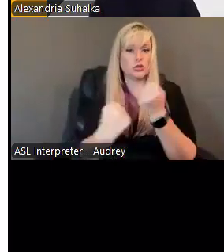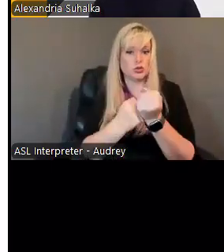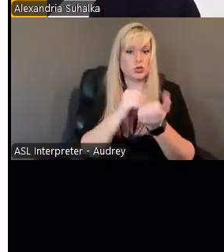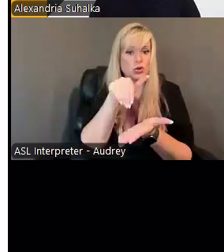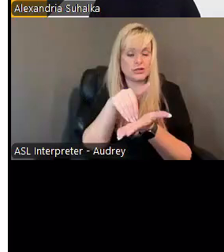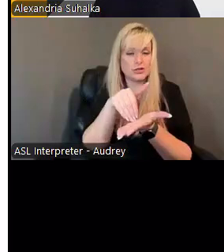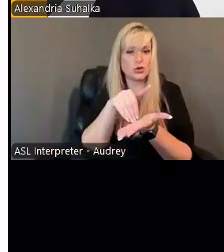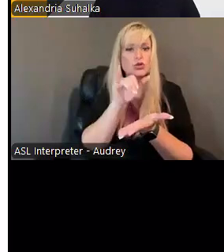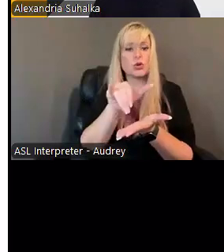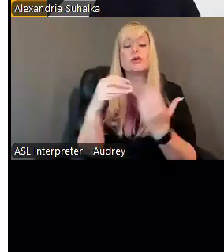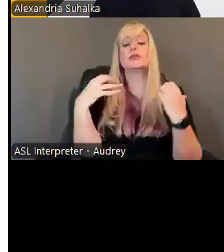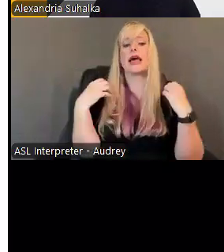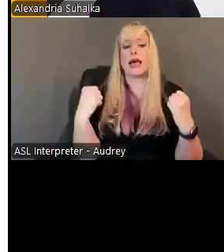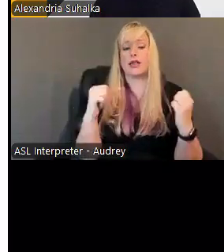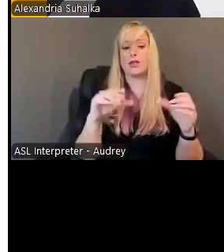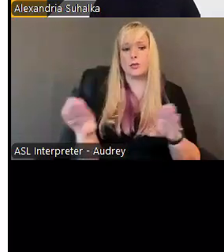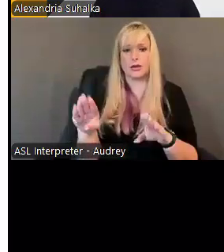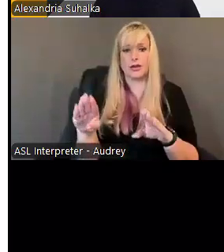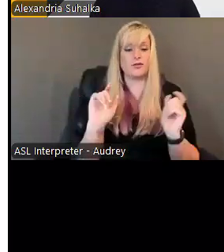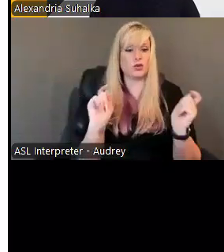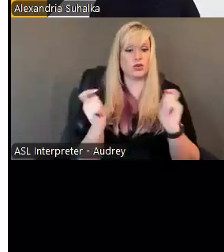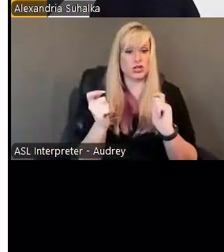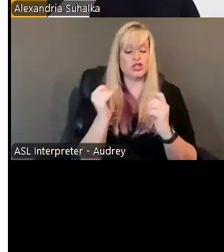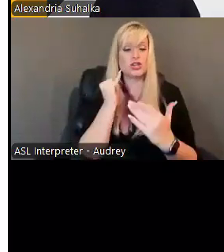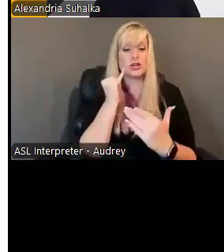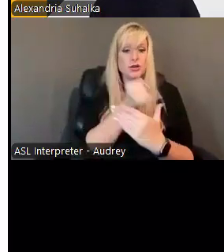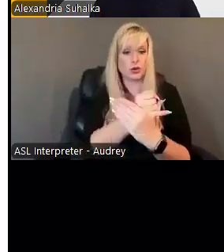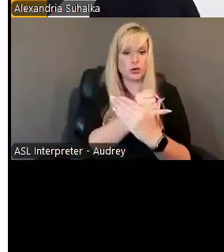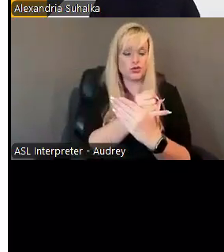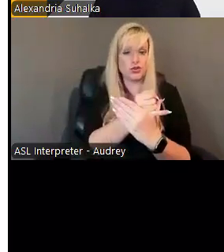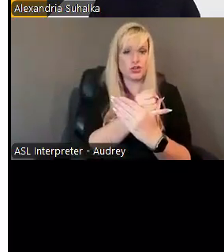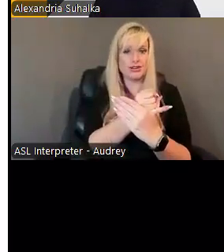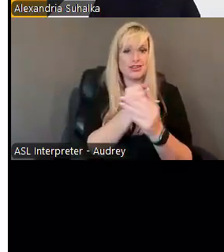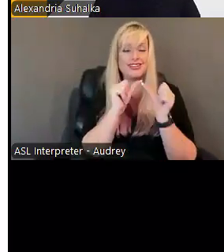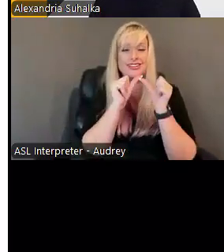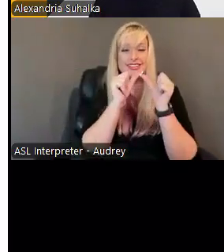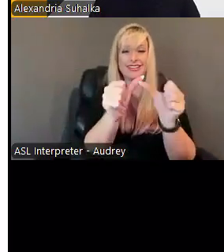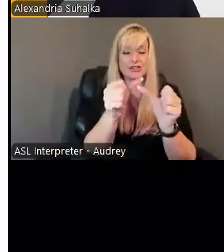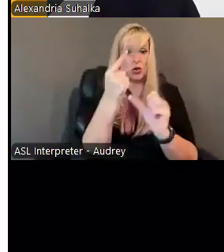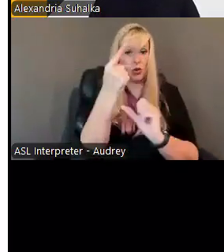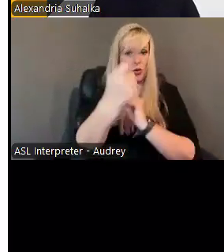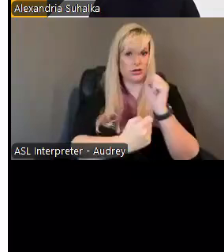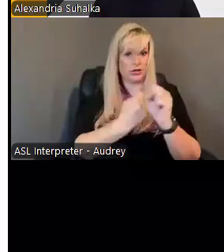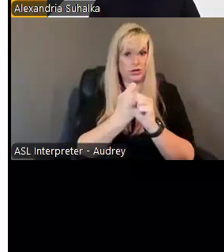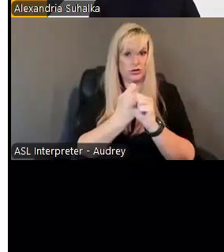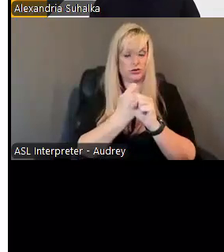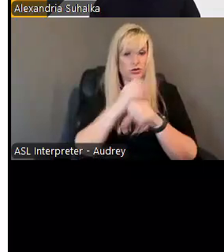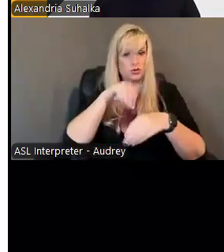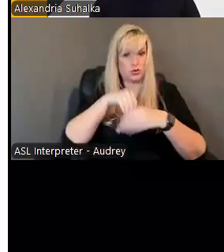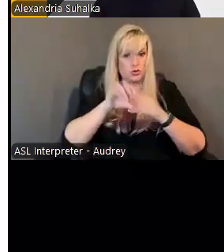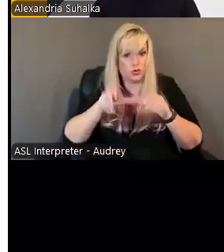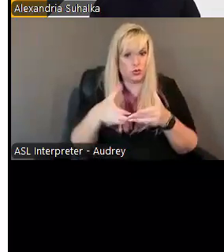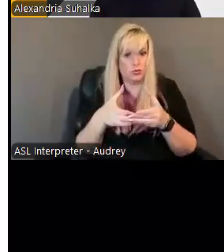behavior change intervention that spans one year in a group setting and it's adaptable to